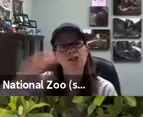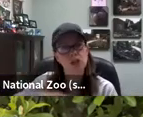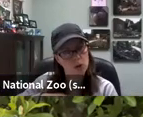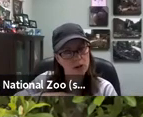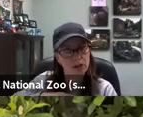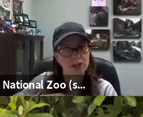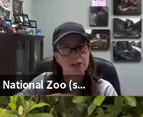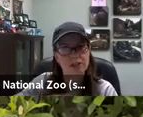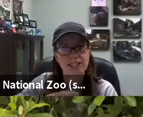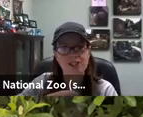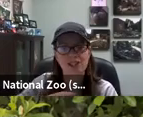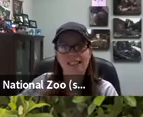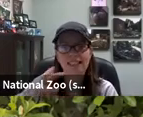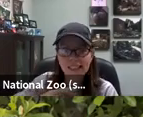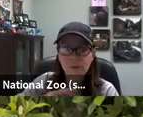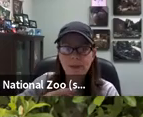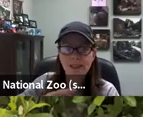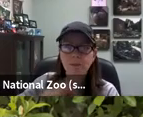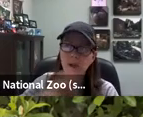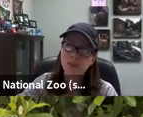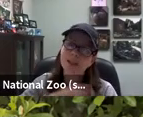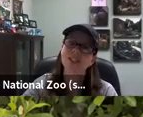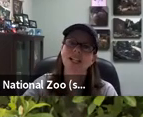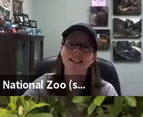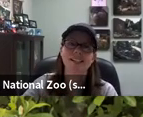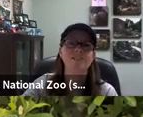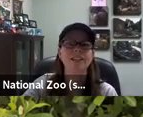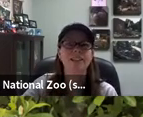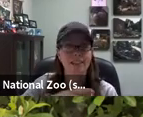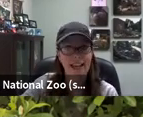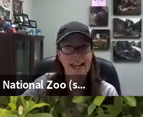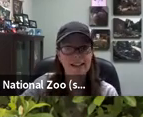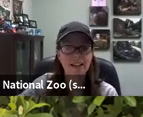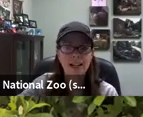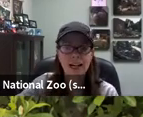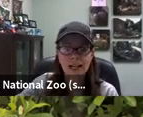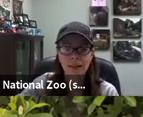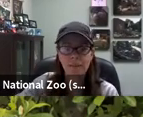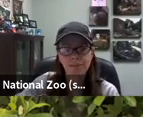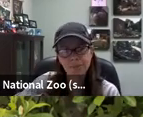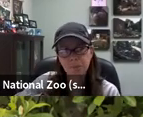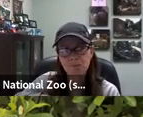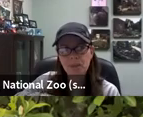zoo horticulture is actually a little